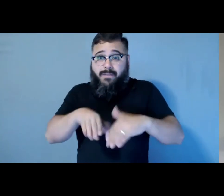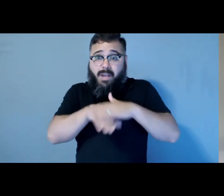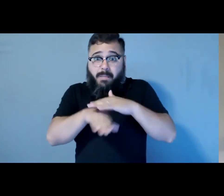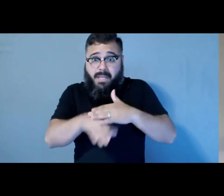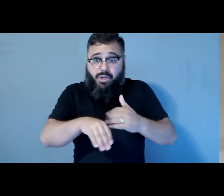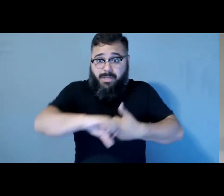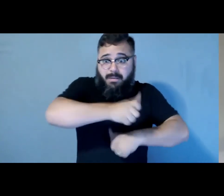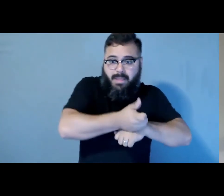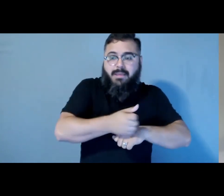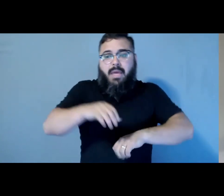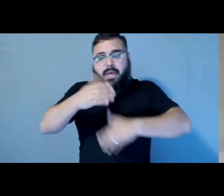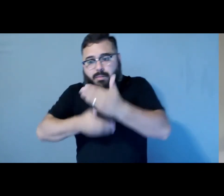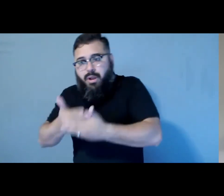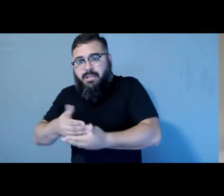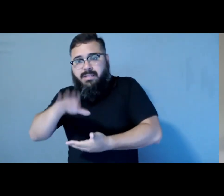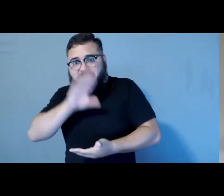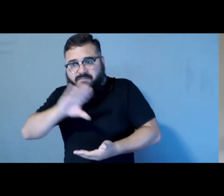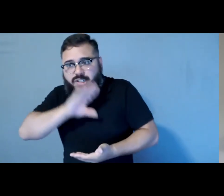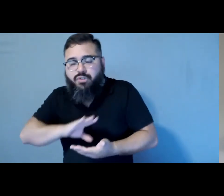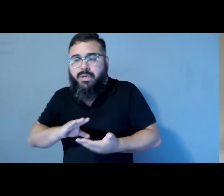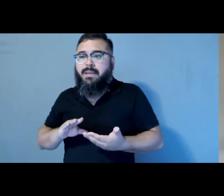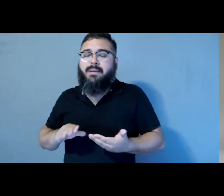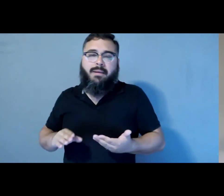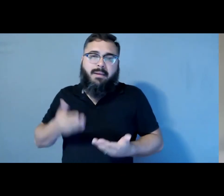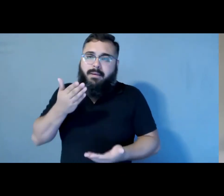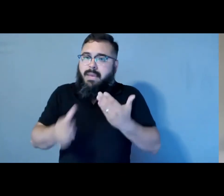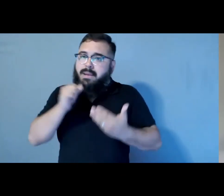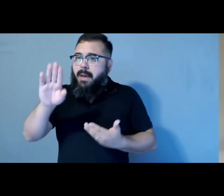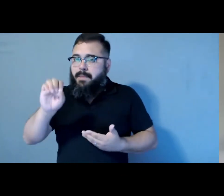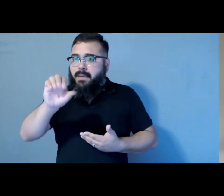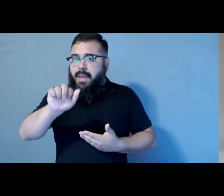and inefficient, there may not be an ADA violation,